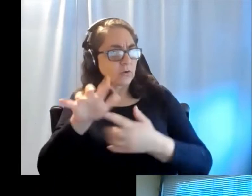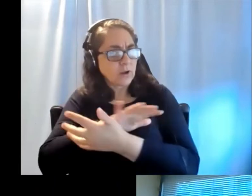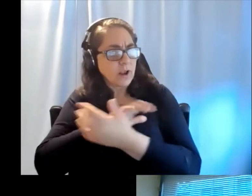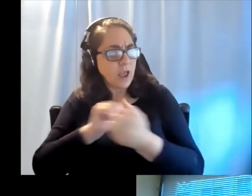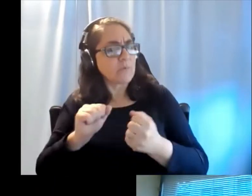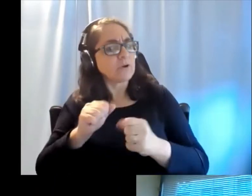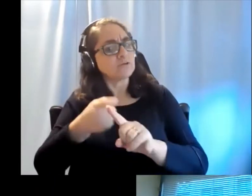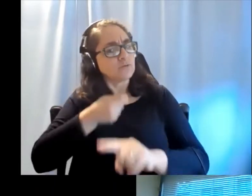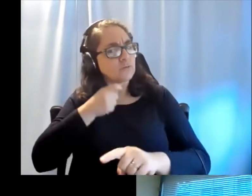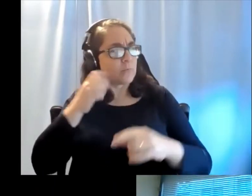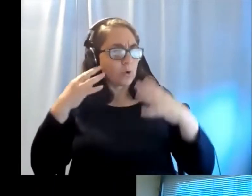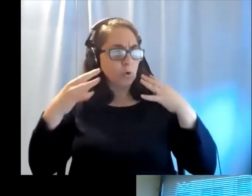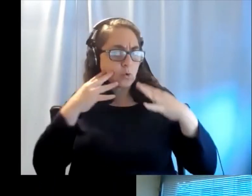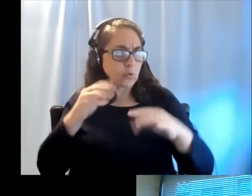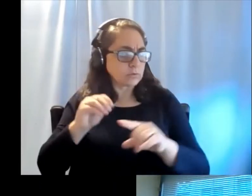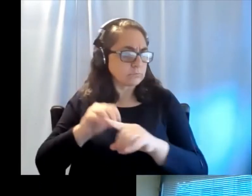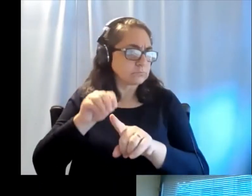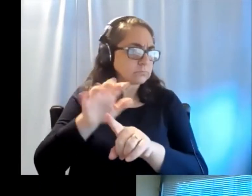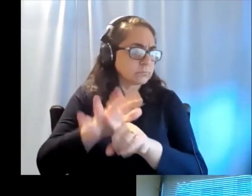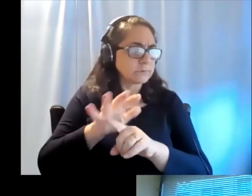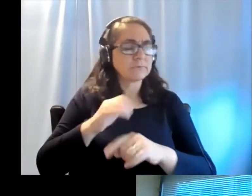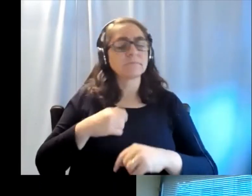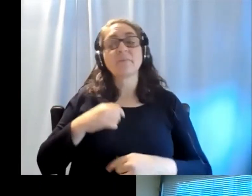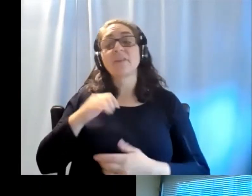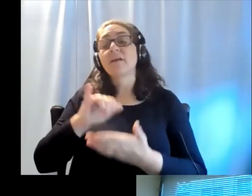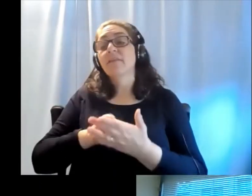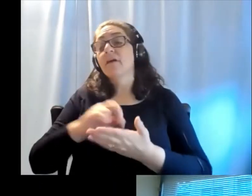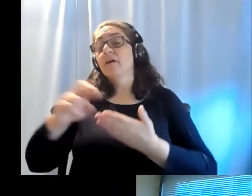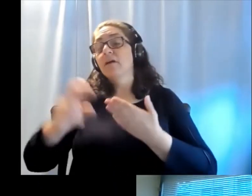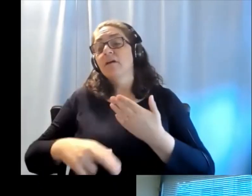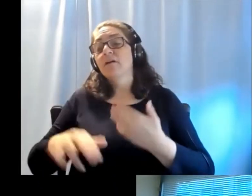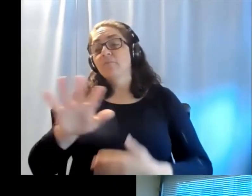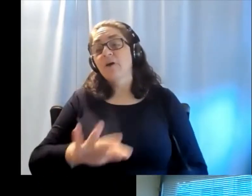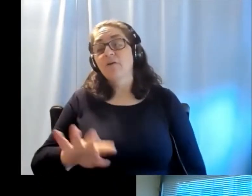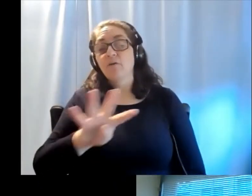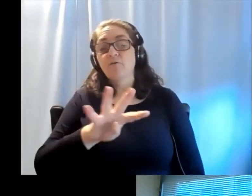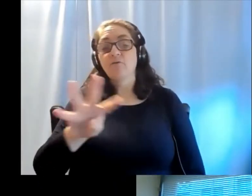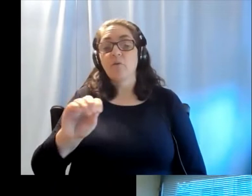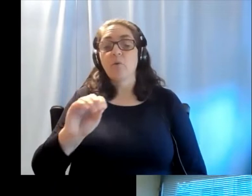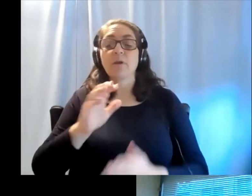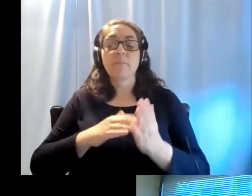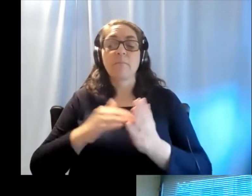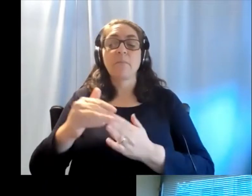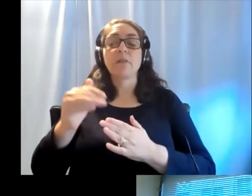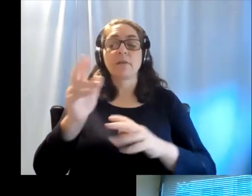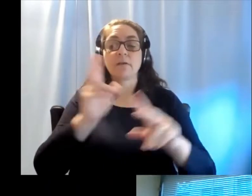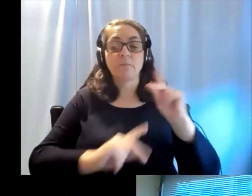hearing loss. That results to about 40 million adults in the U.S.